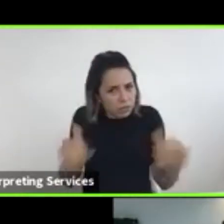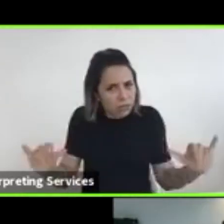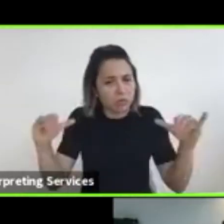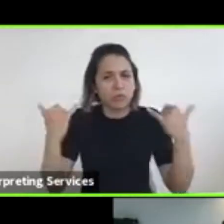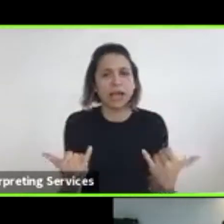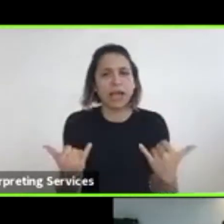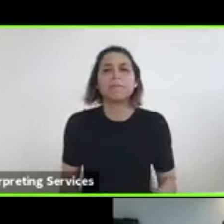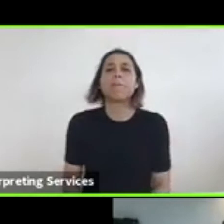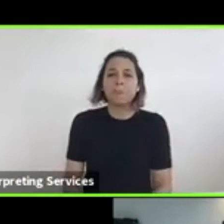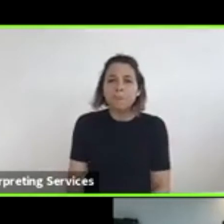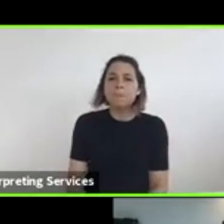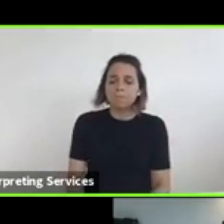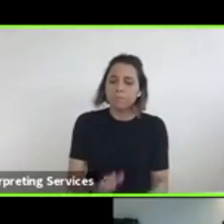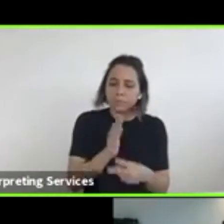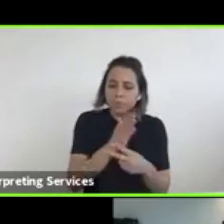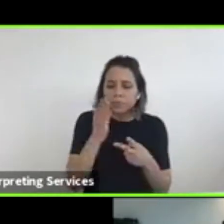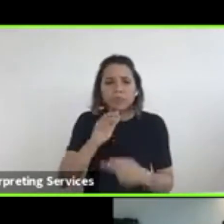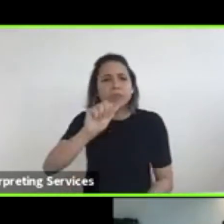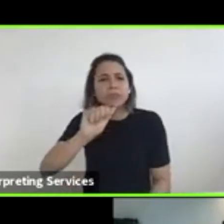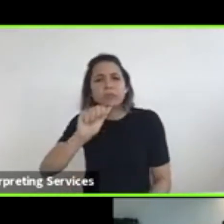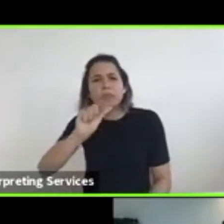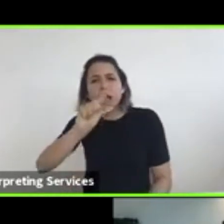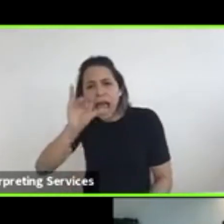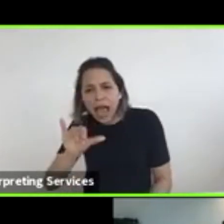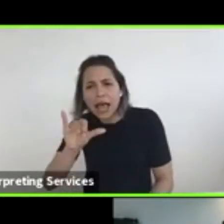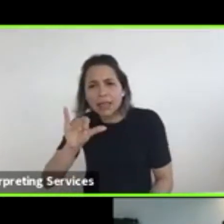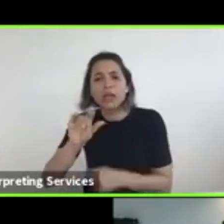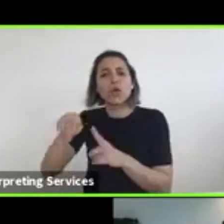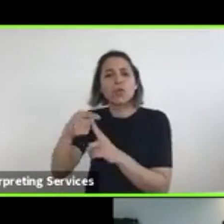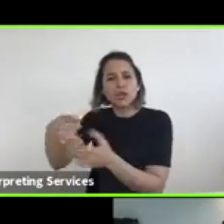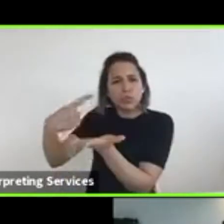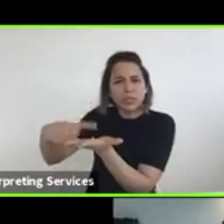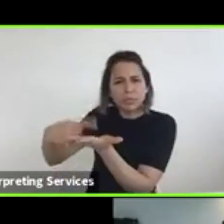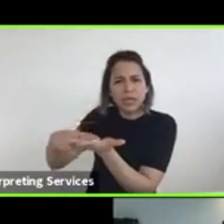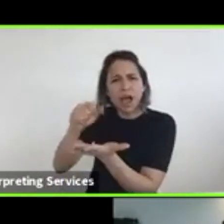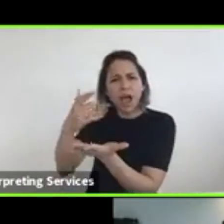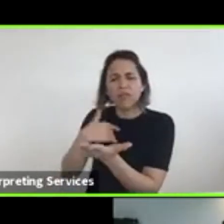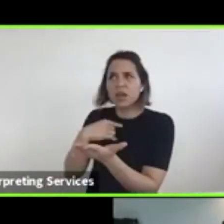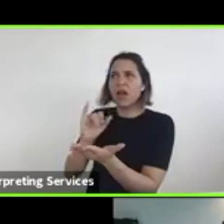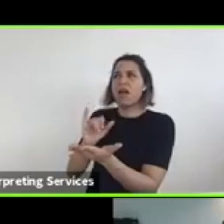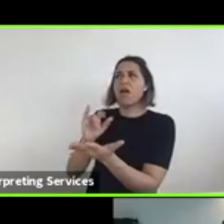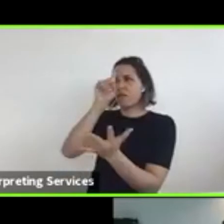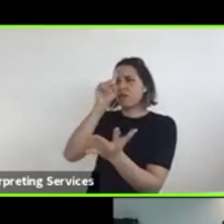YOU WERE SPEAKING, ALI, WAS THE RELATIONSHIP, TO CONFLICT THAT COMES WITH -- WITH BUILDING